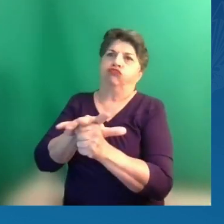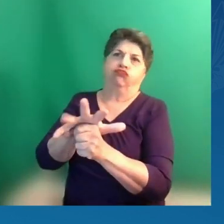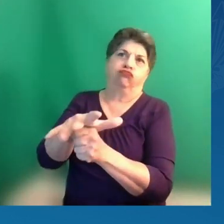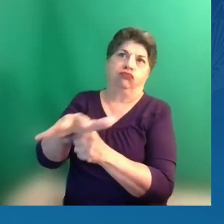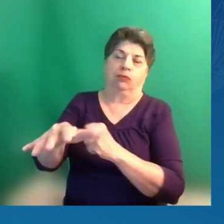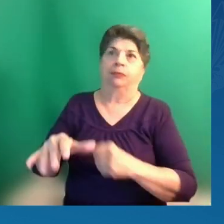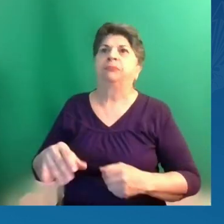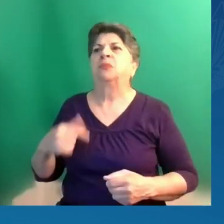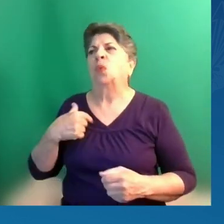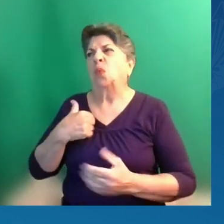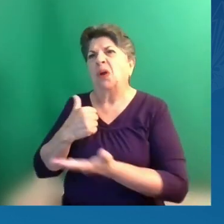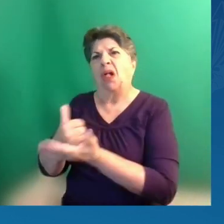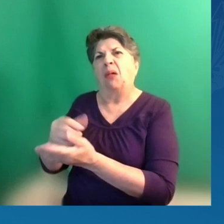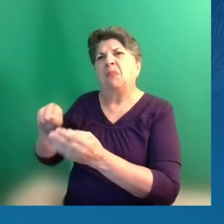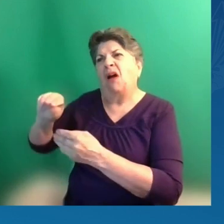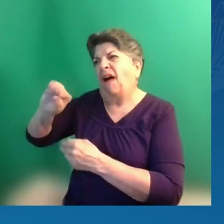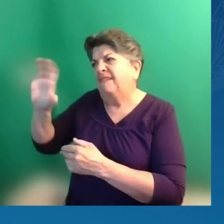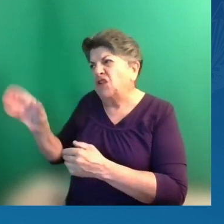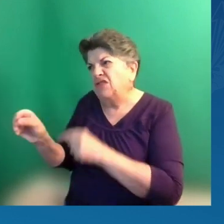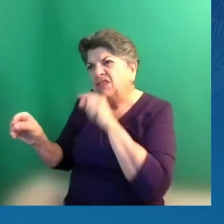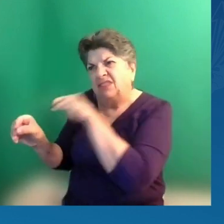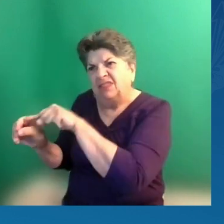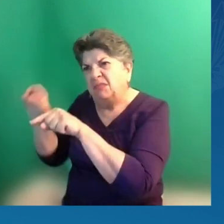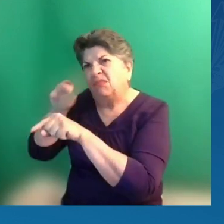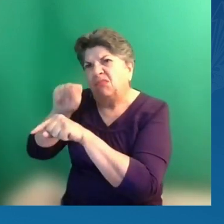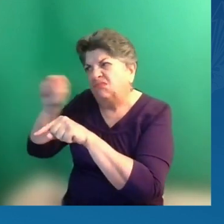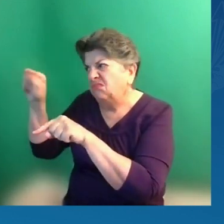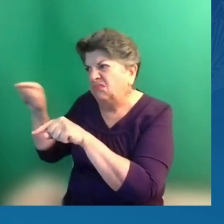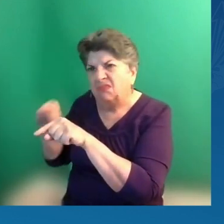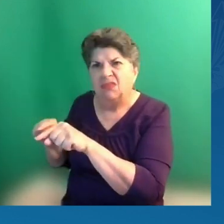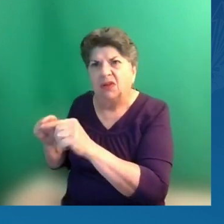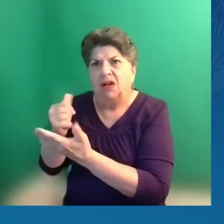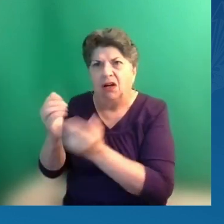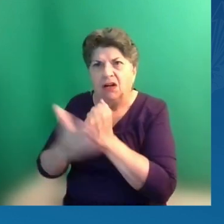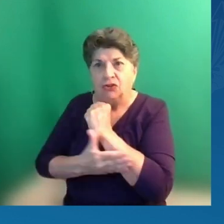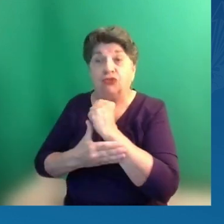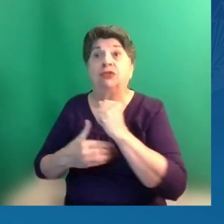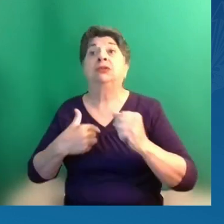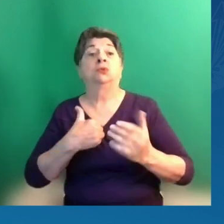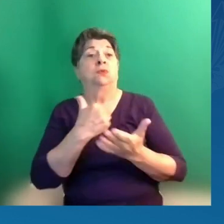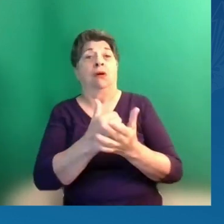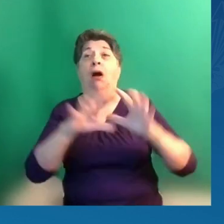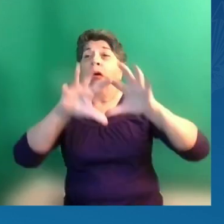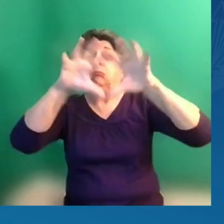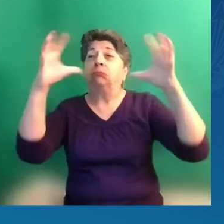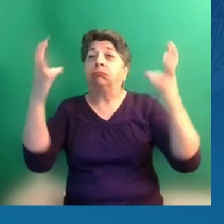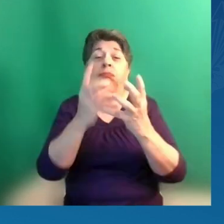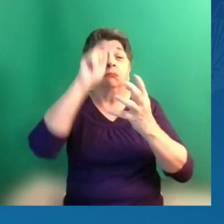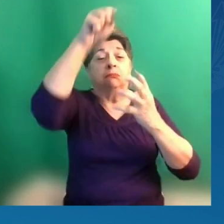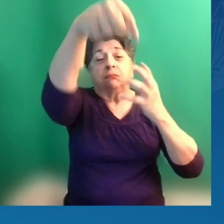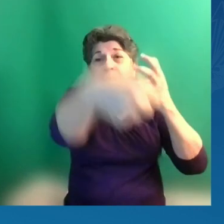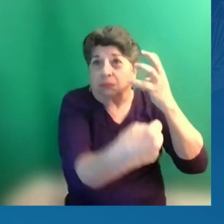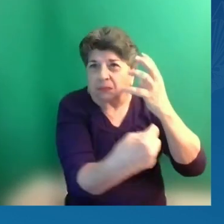MCC's investments have also worked to improve the efficiency of water delivery and wastewater treatment in Jordan.